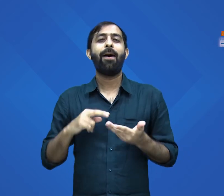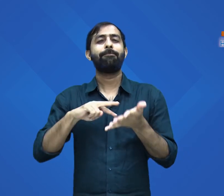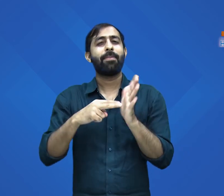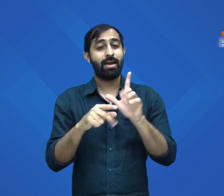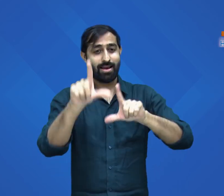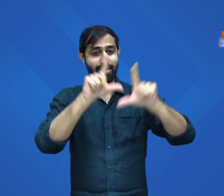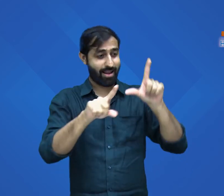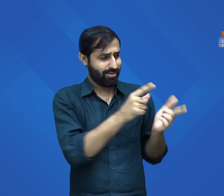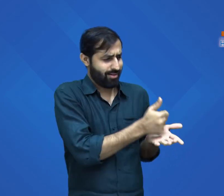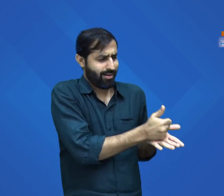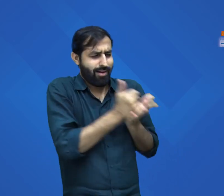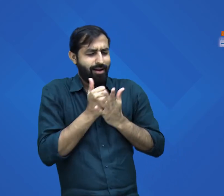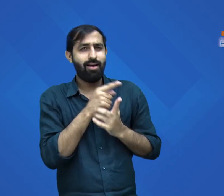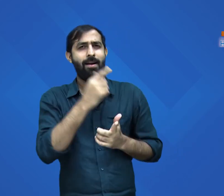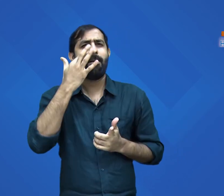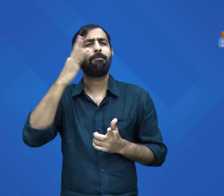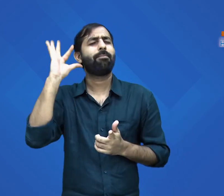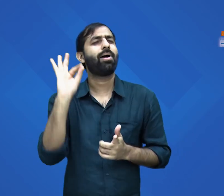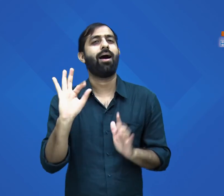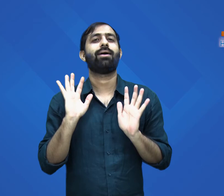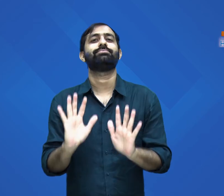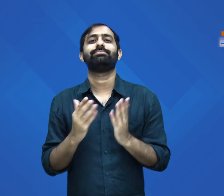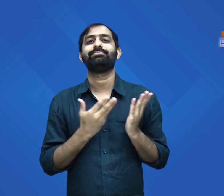So the role of language is very significant in our development.